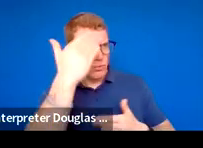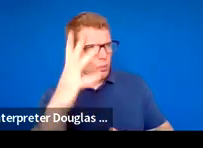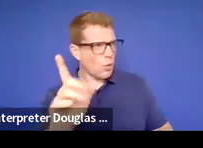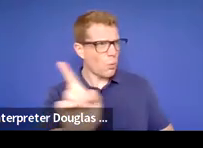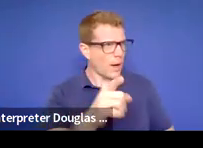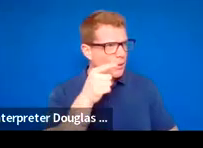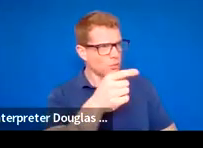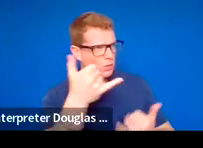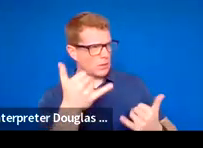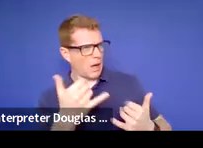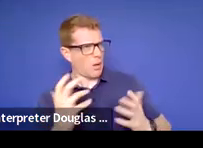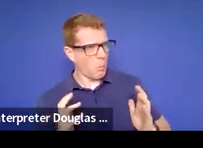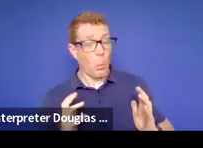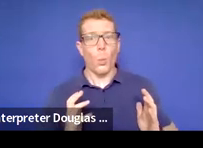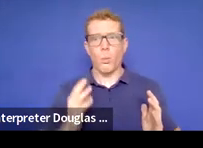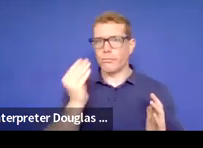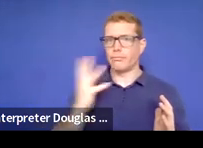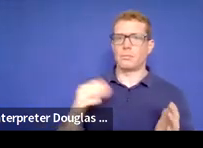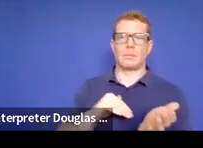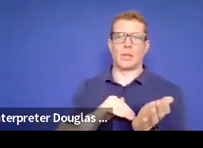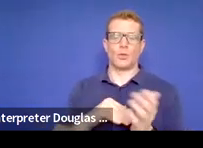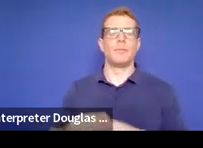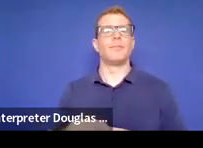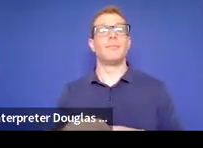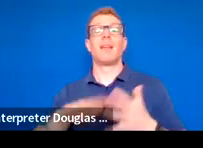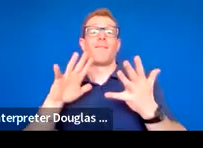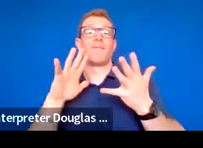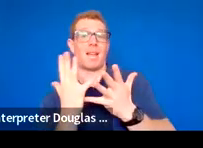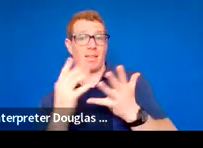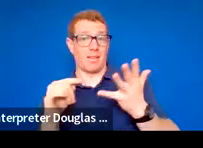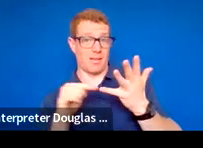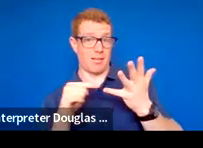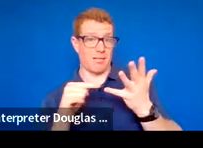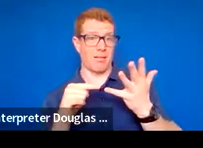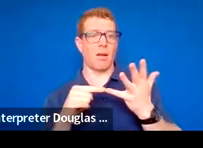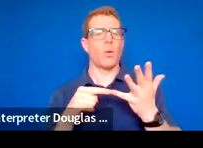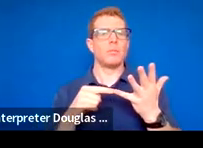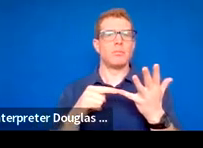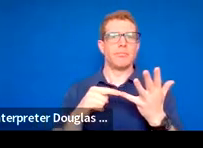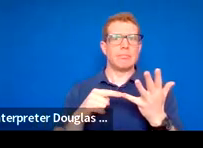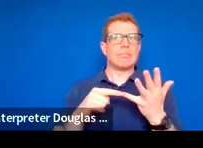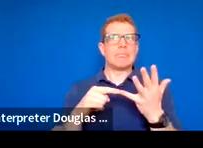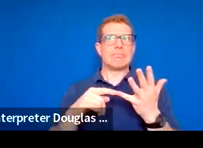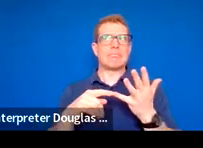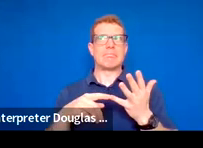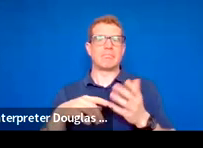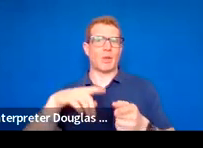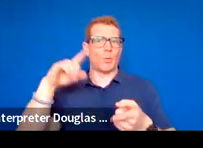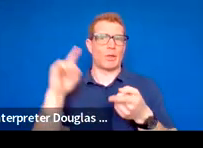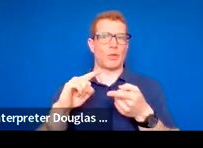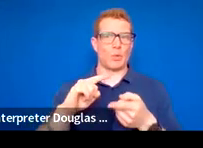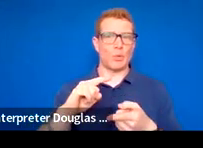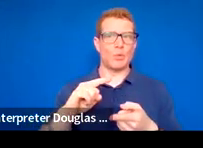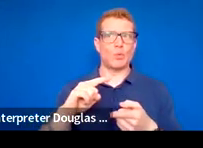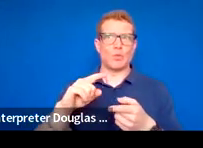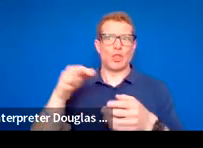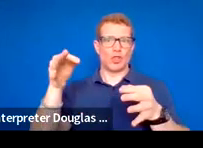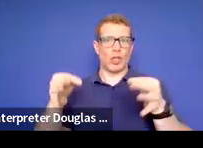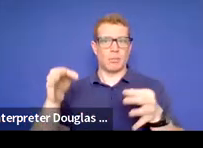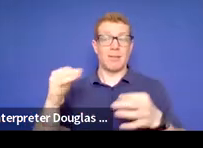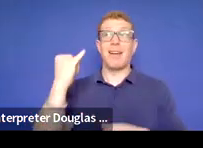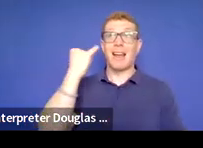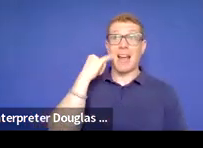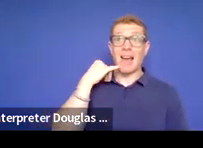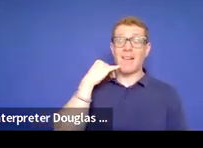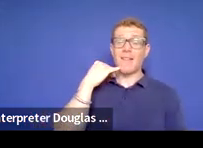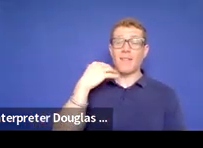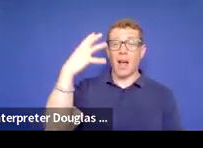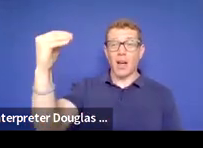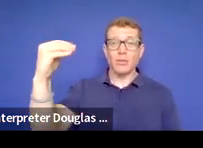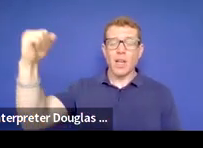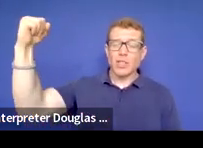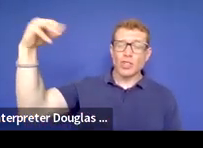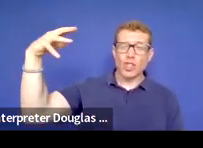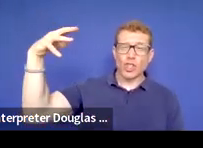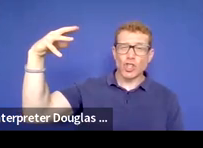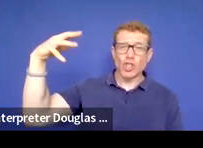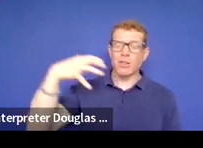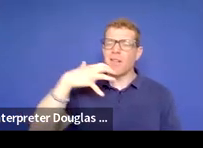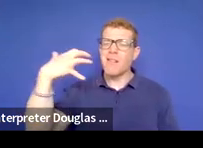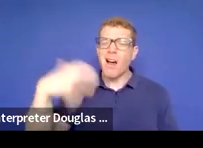Okay, poor or decreased judgment it's hot outside and she's walking out with a sweater, and that just doesn't look right okay, poor or decreased.